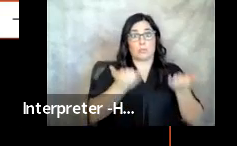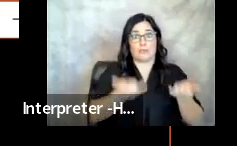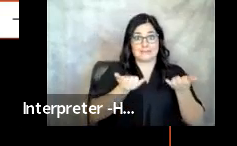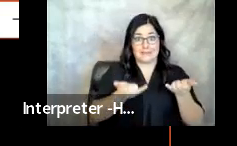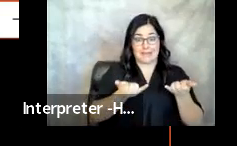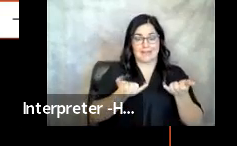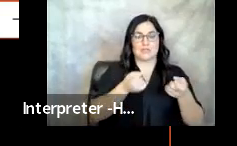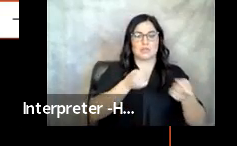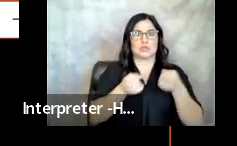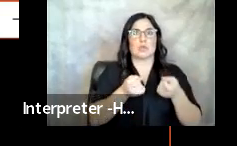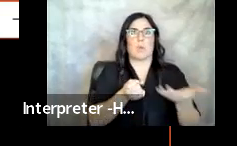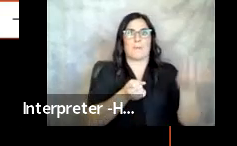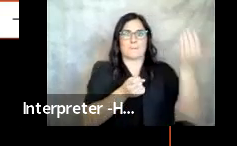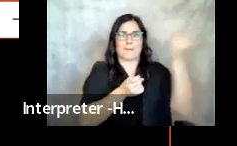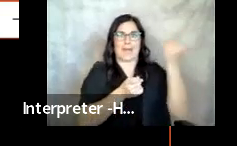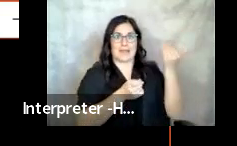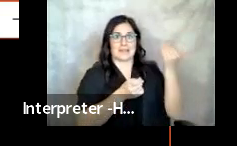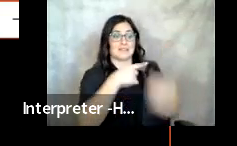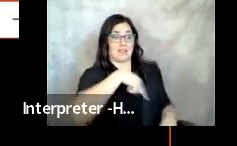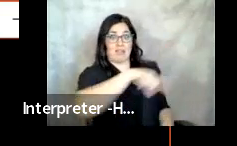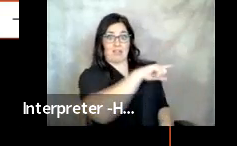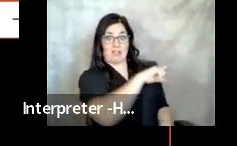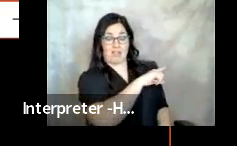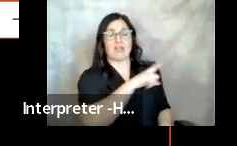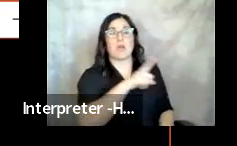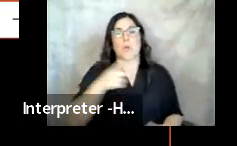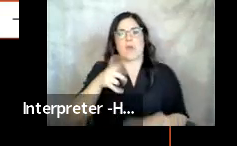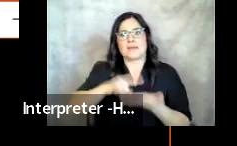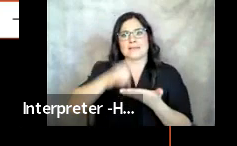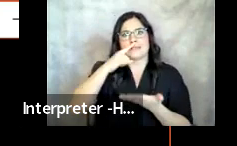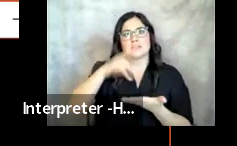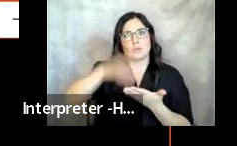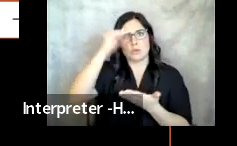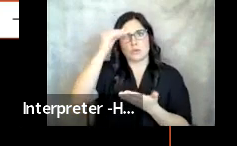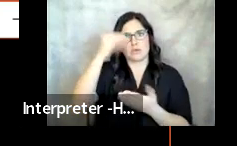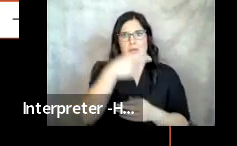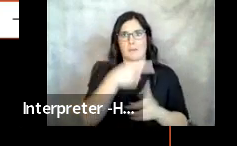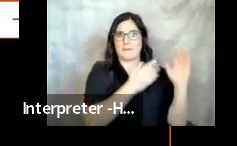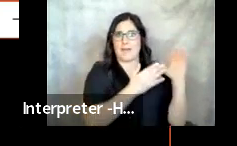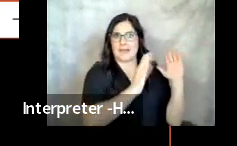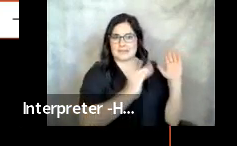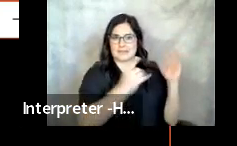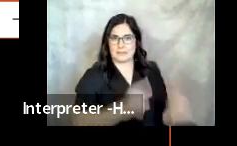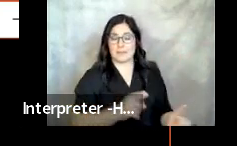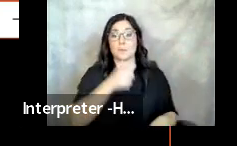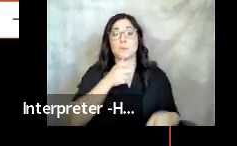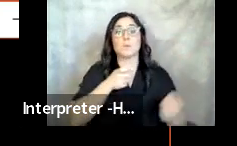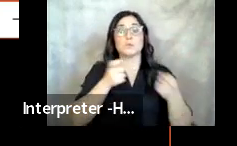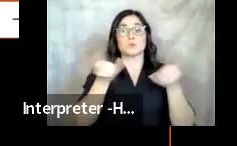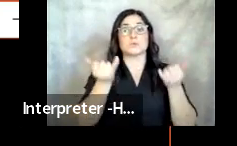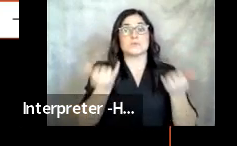Control what the kids learn about the past. Those who control the present. Control the past.